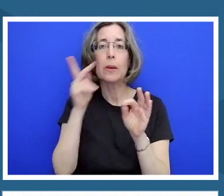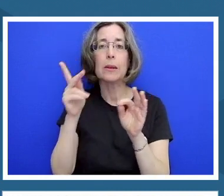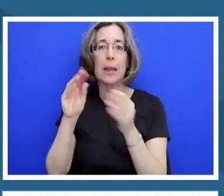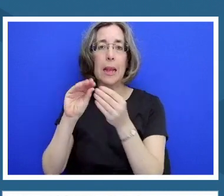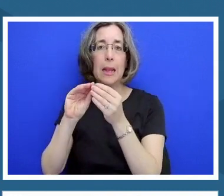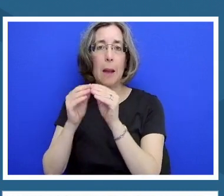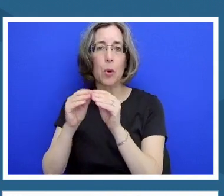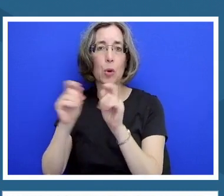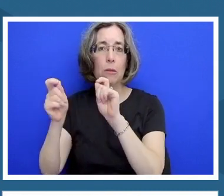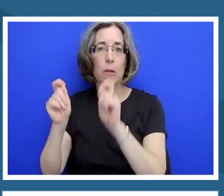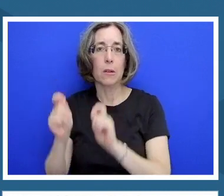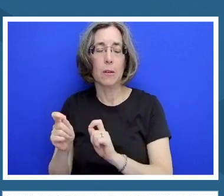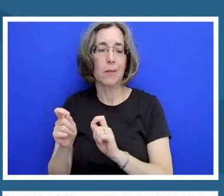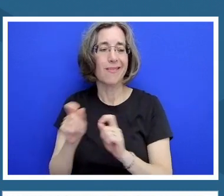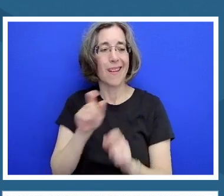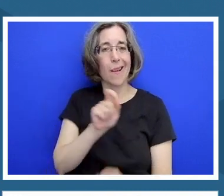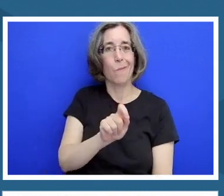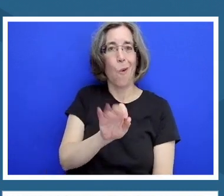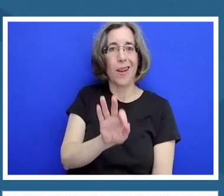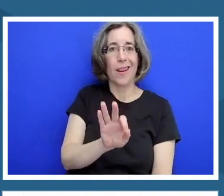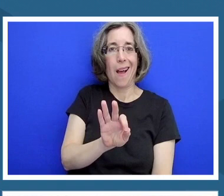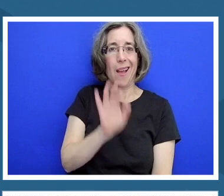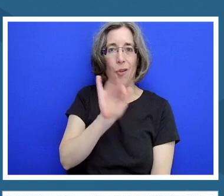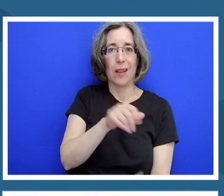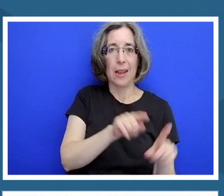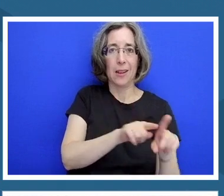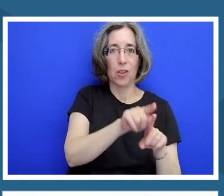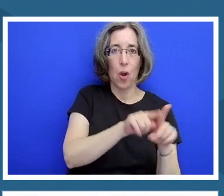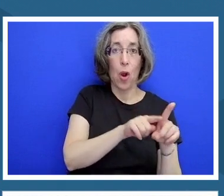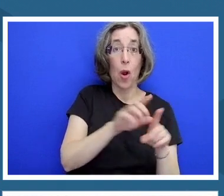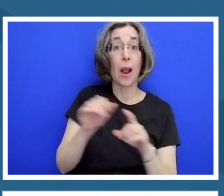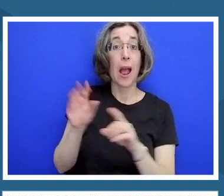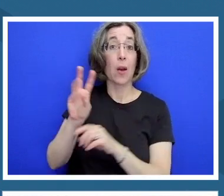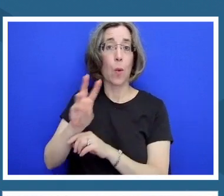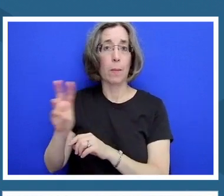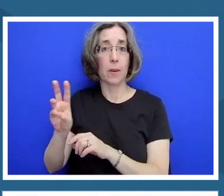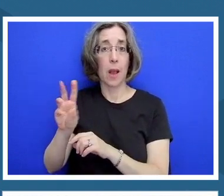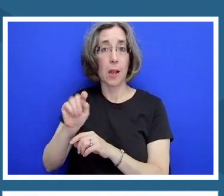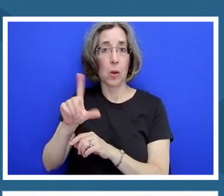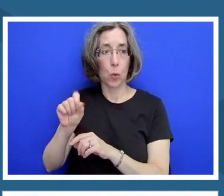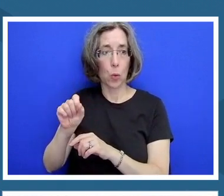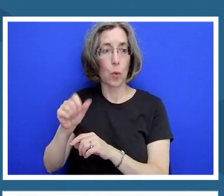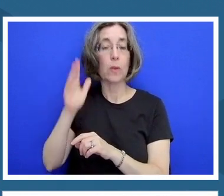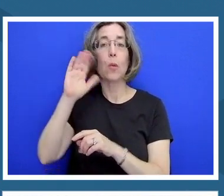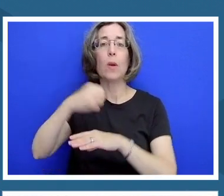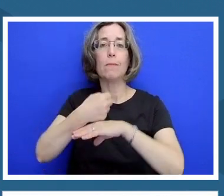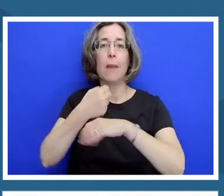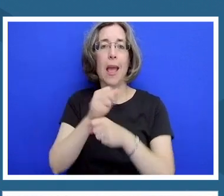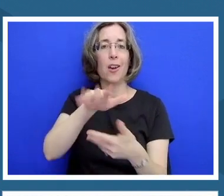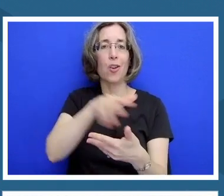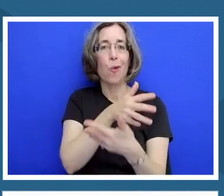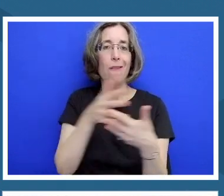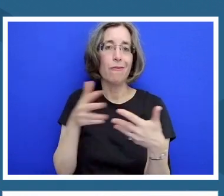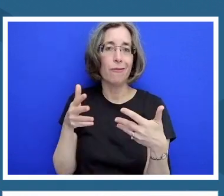and the tools in the browser actually graph that measurement for you